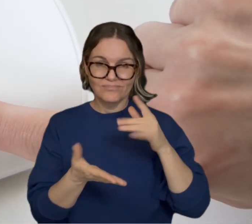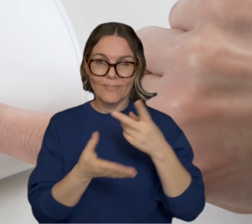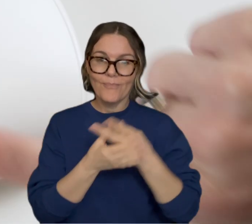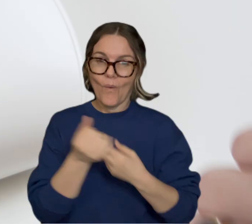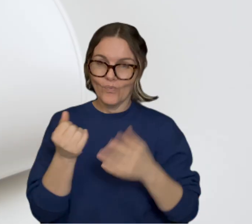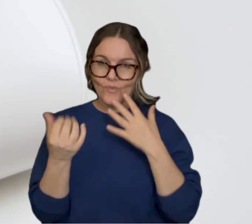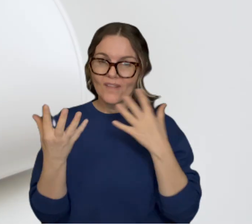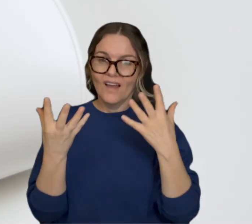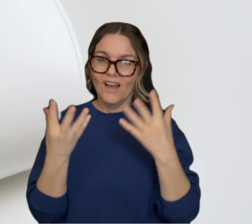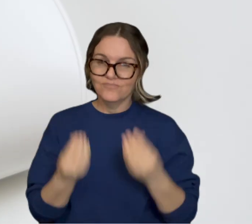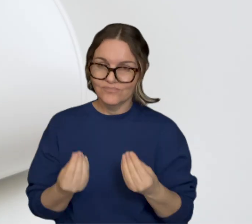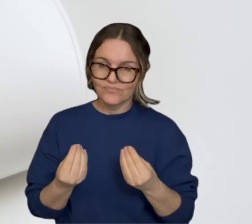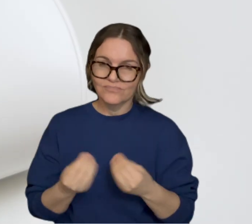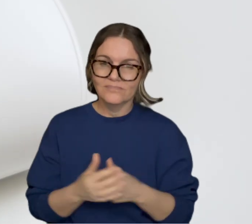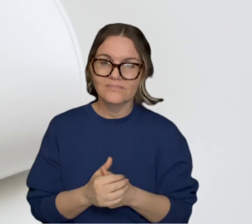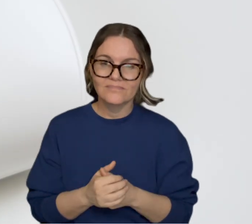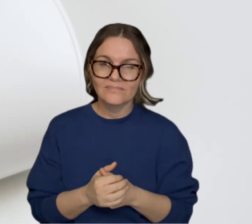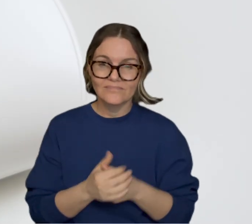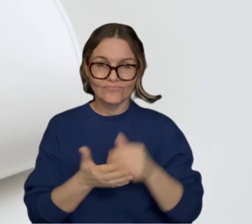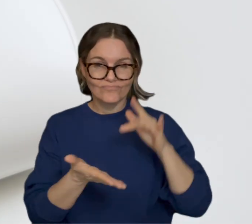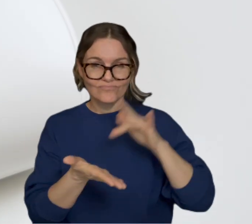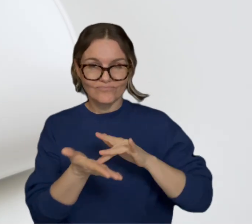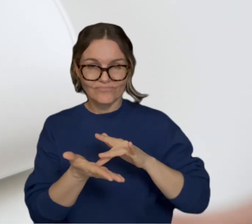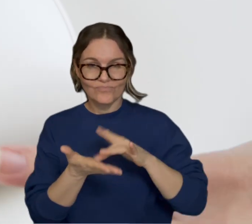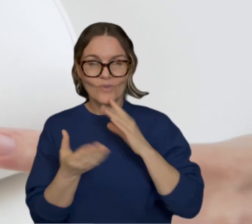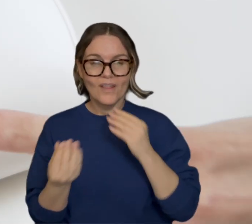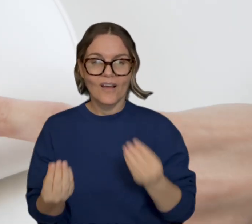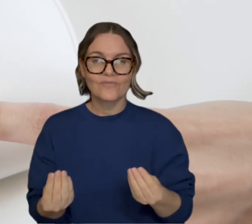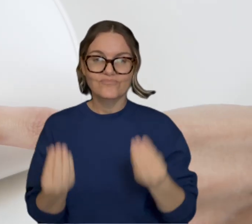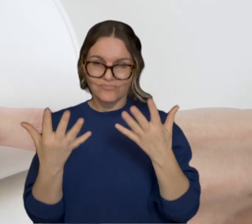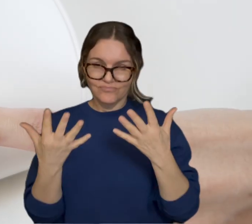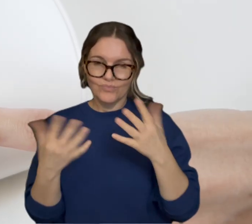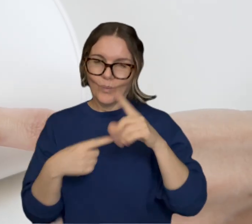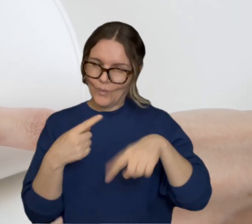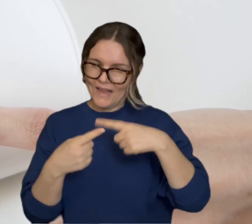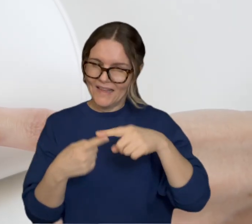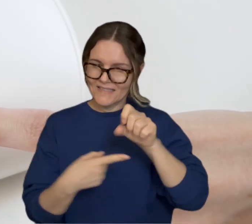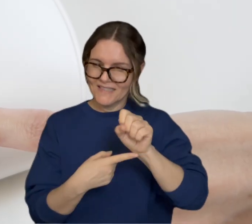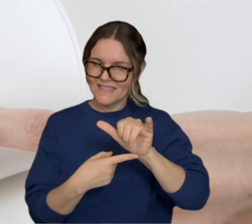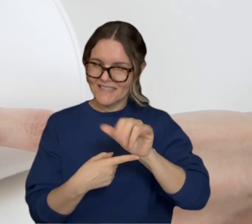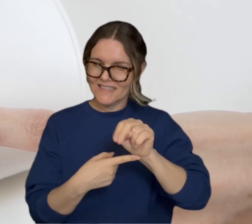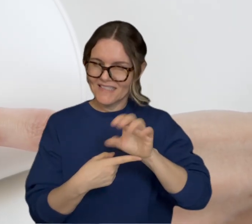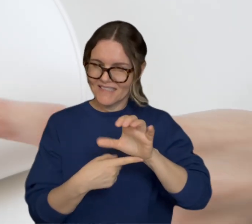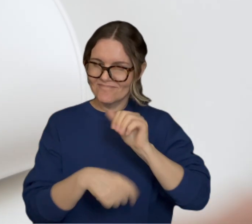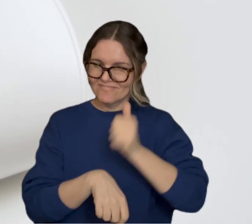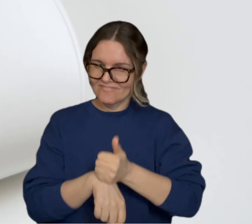press the power button and both sides will turn off what you'll notice is when you turn it back on